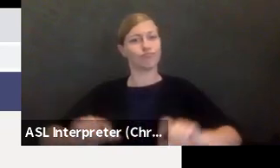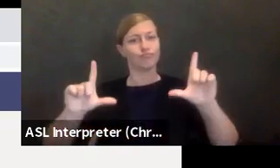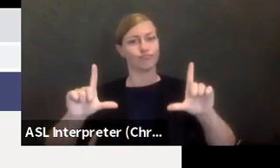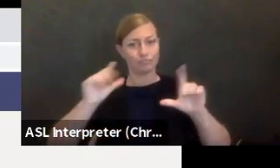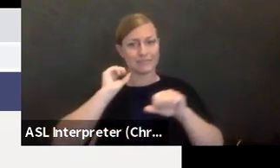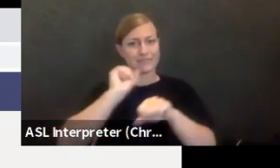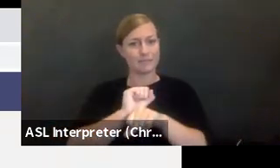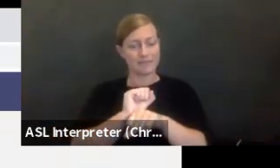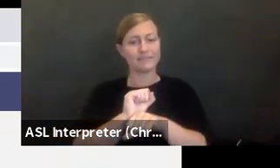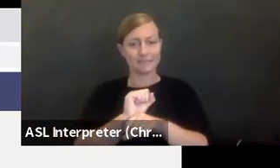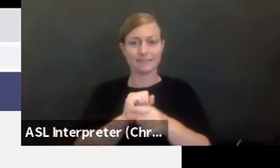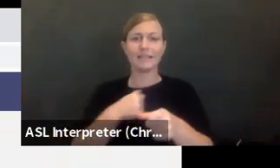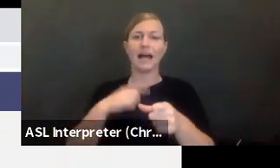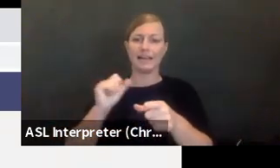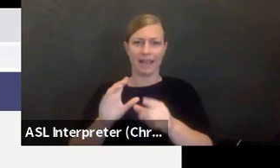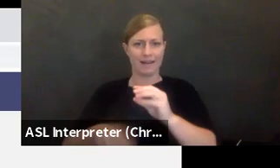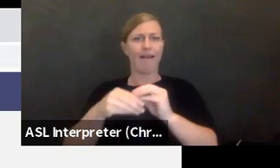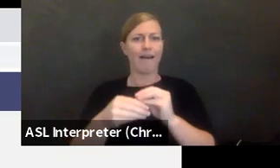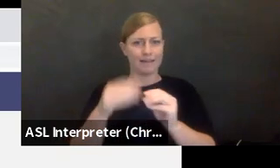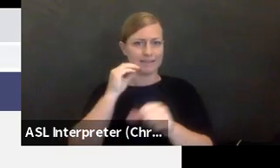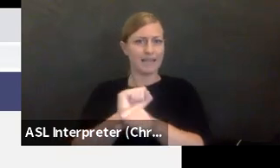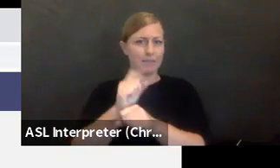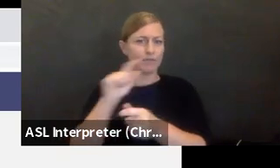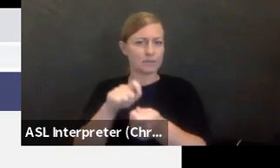we'll get more into chats on communications on Thursday.